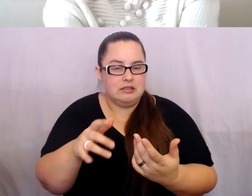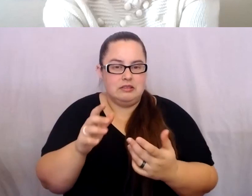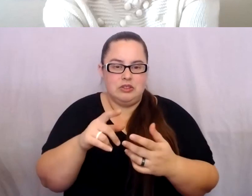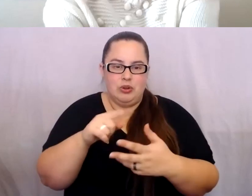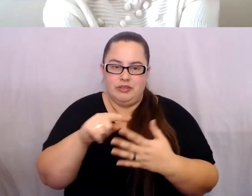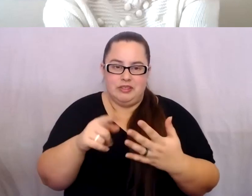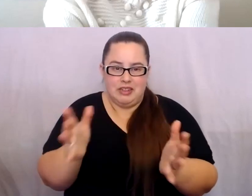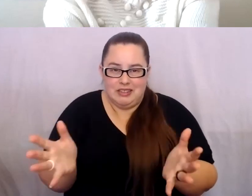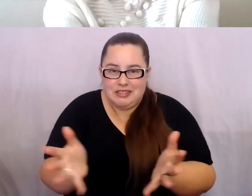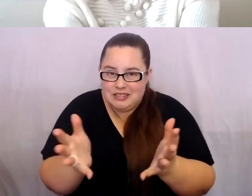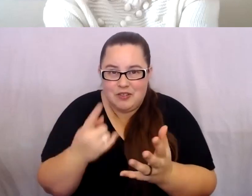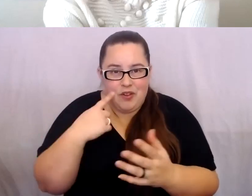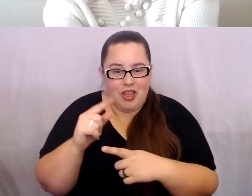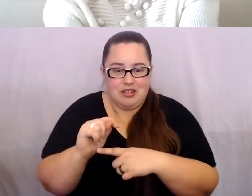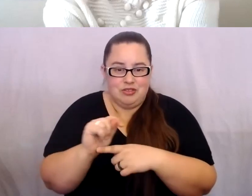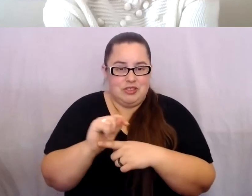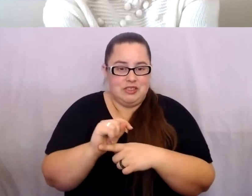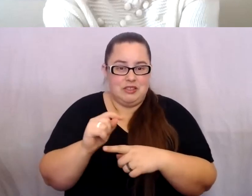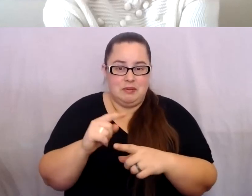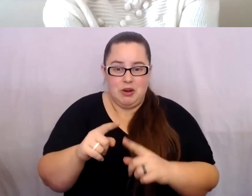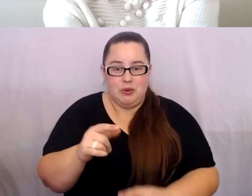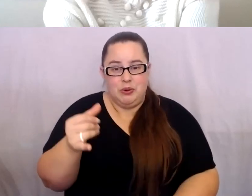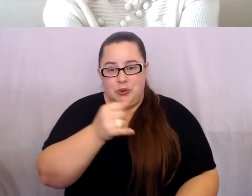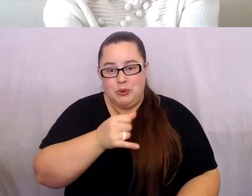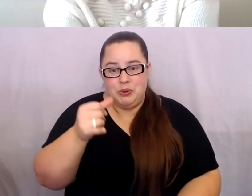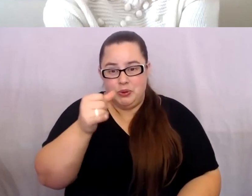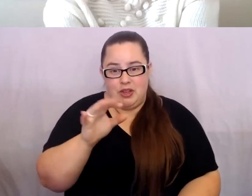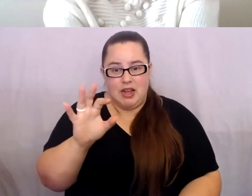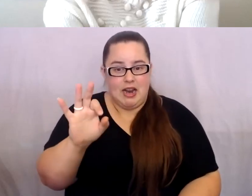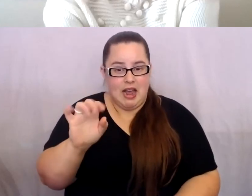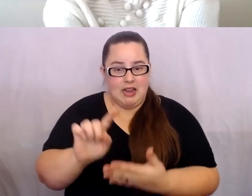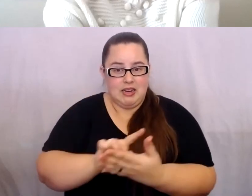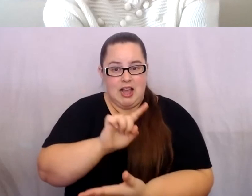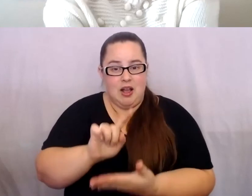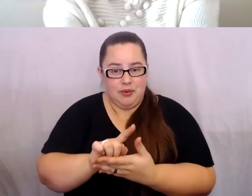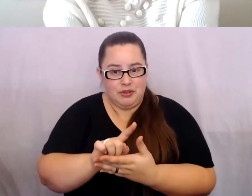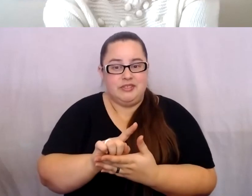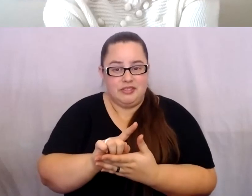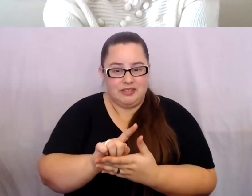Yeah, nine hours is that is a lot. Hopefully, they'll be. Able to, at the very least, incorporate some self-care practices.